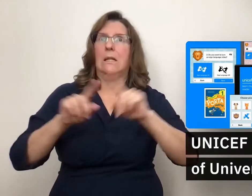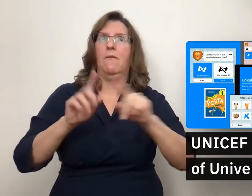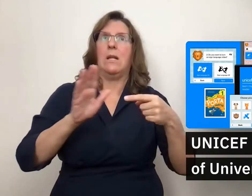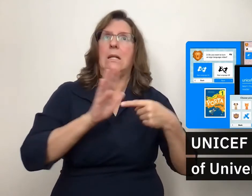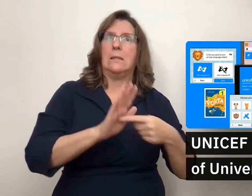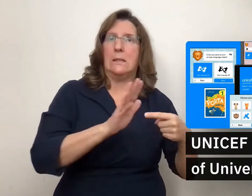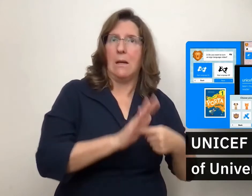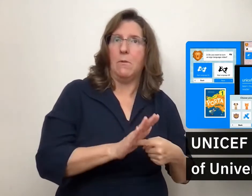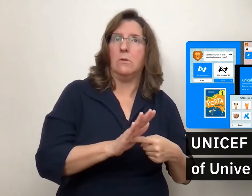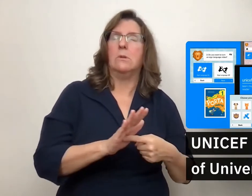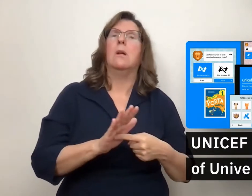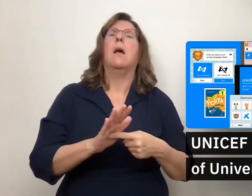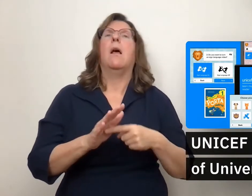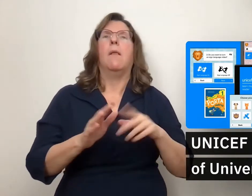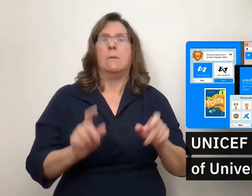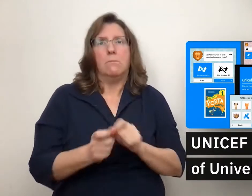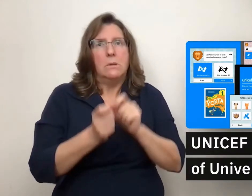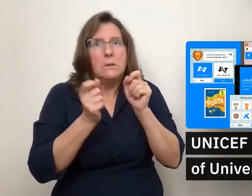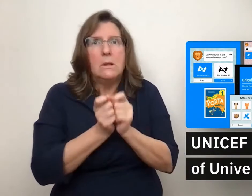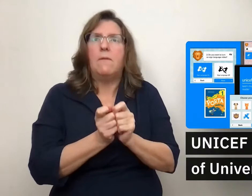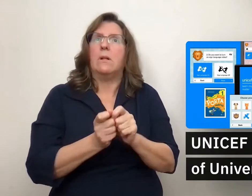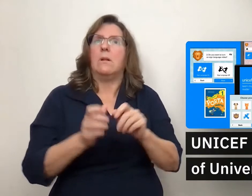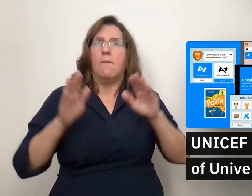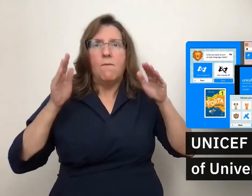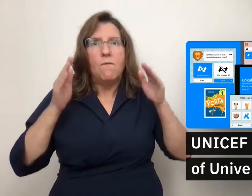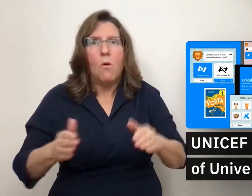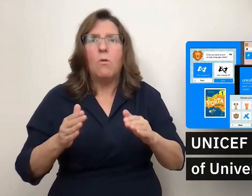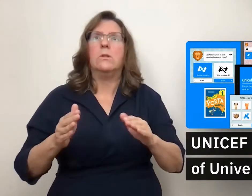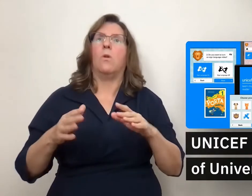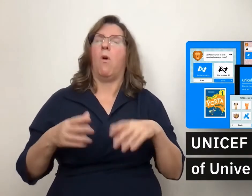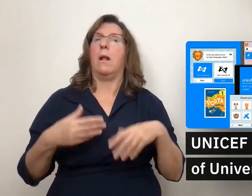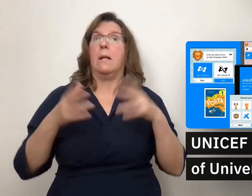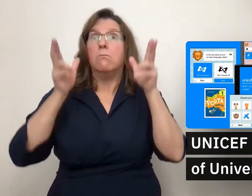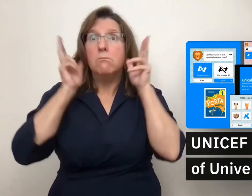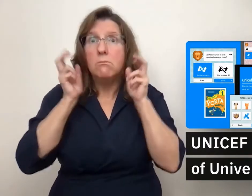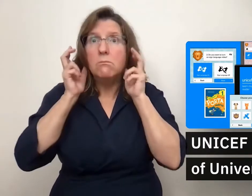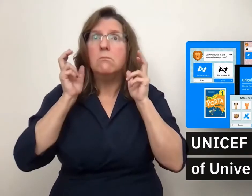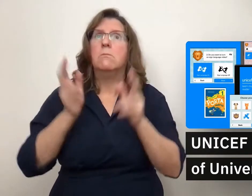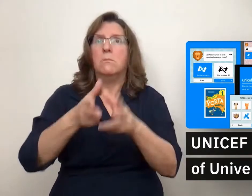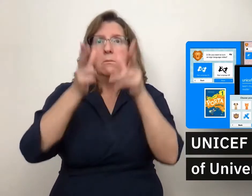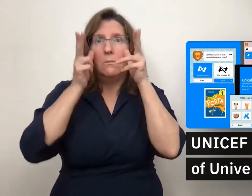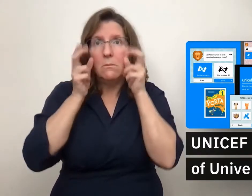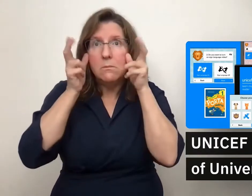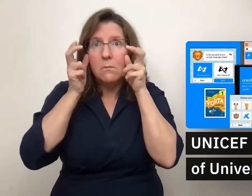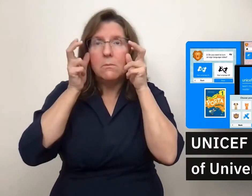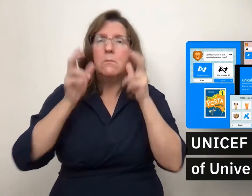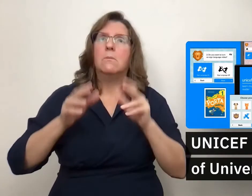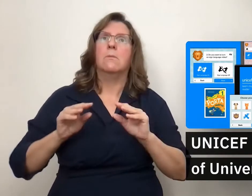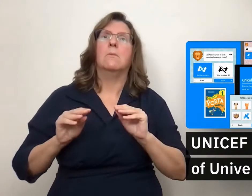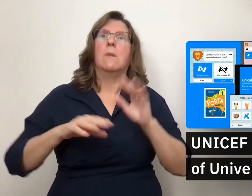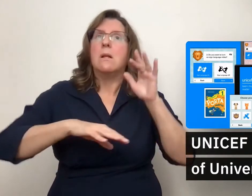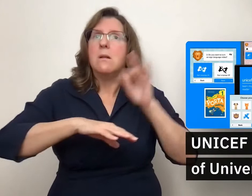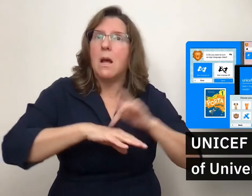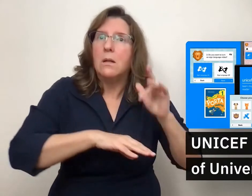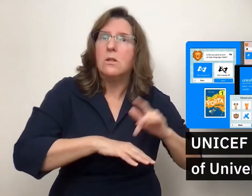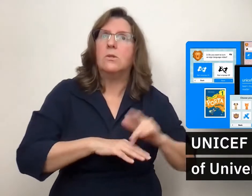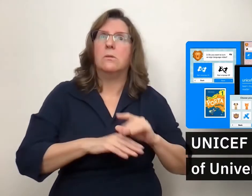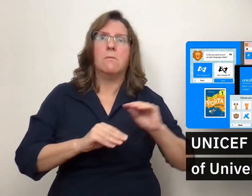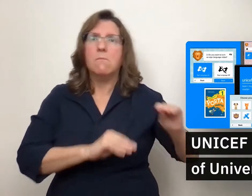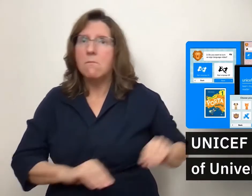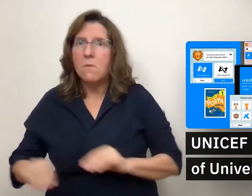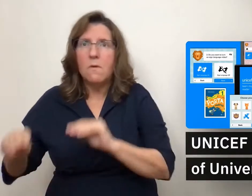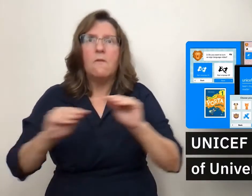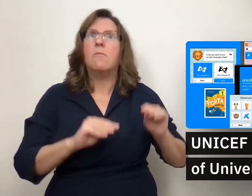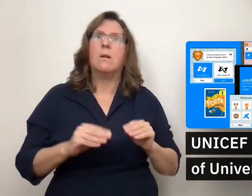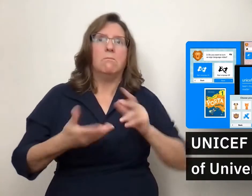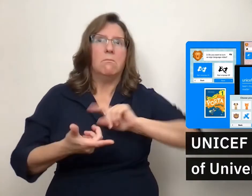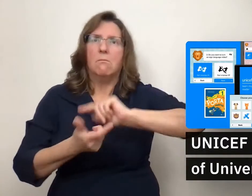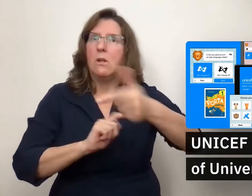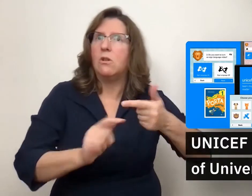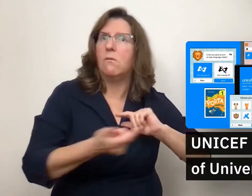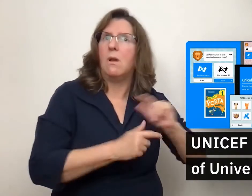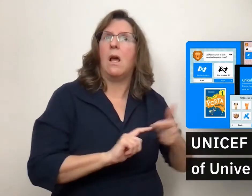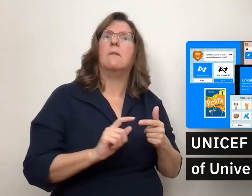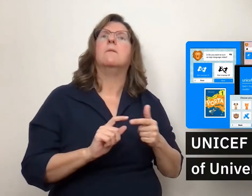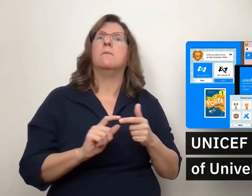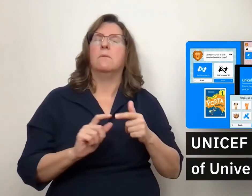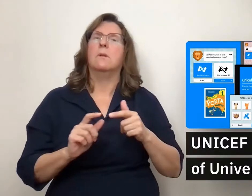It provides examples of learning design to engage specifically: hearing, vision, touch, movement, and interaction